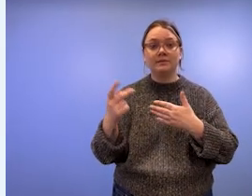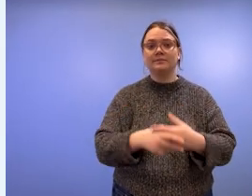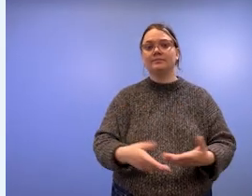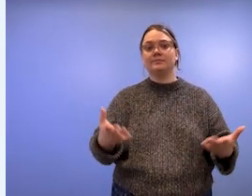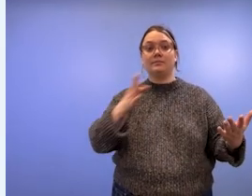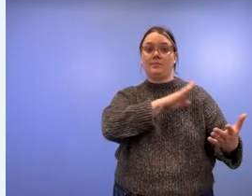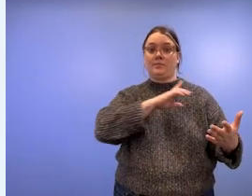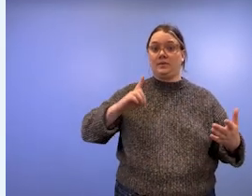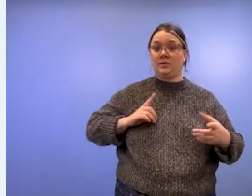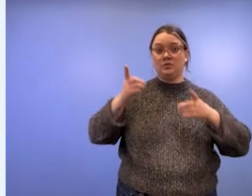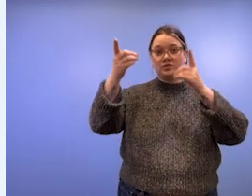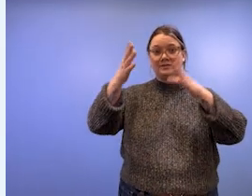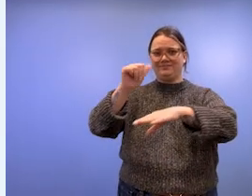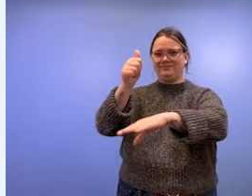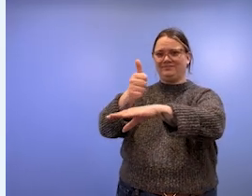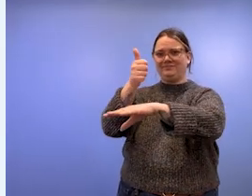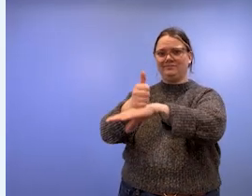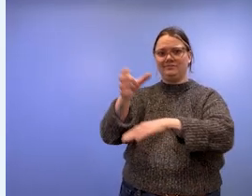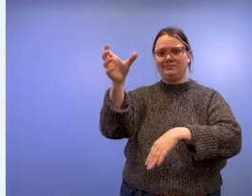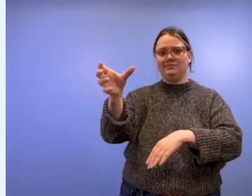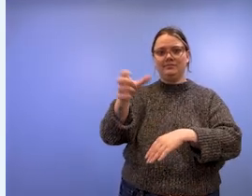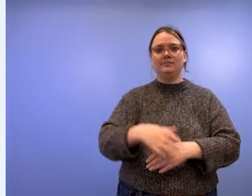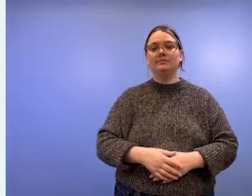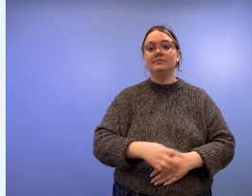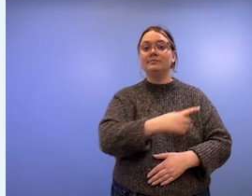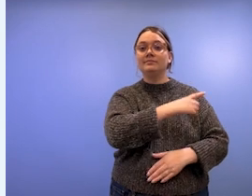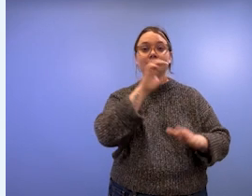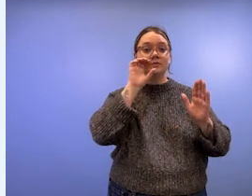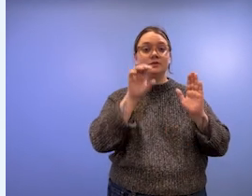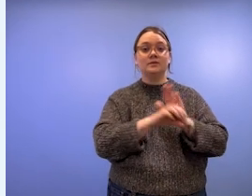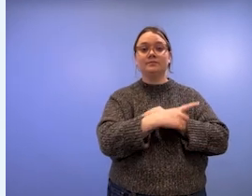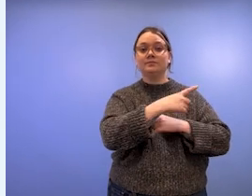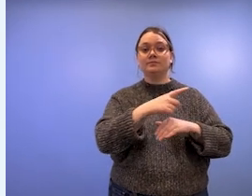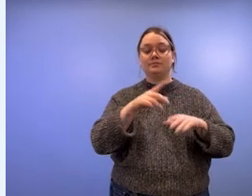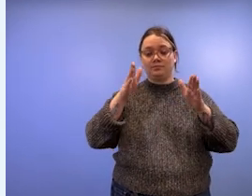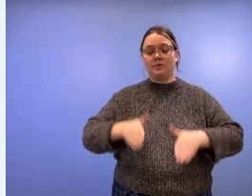board of directors are set up. And on the slide, this image shows a person using a laptop and they